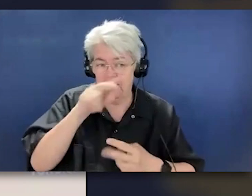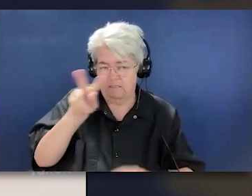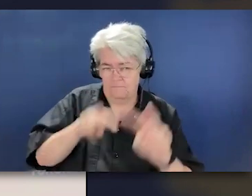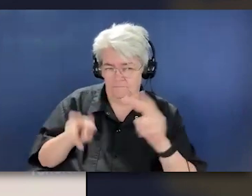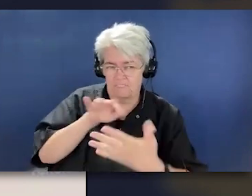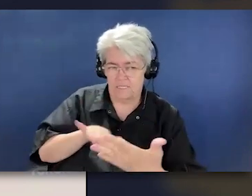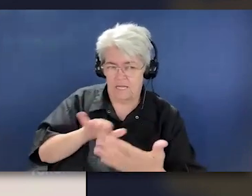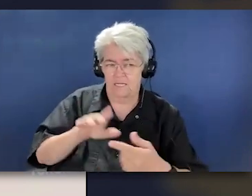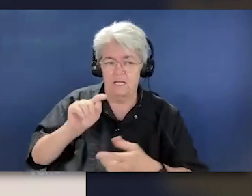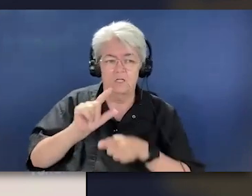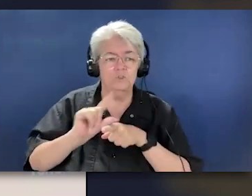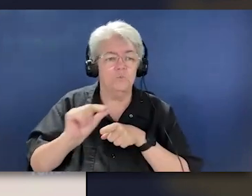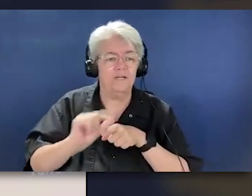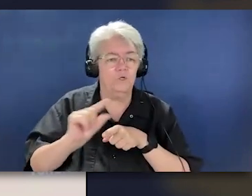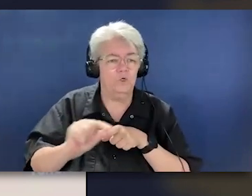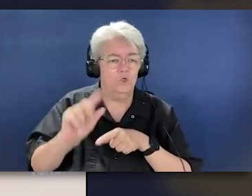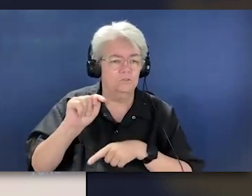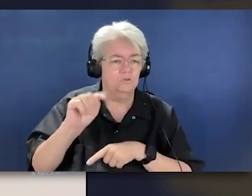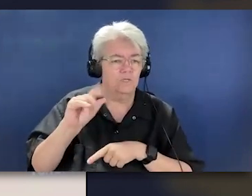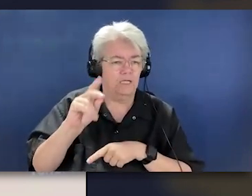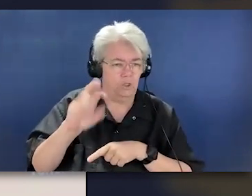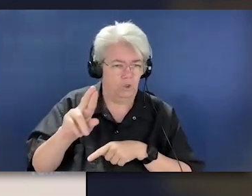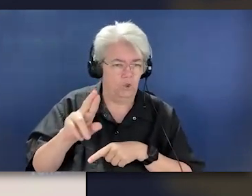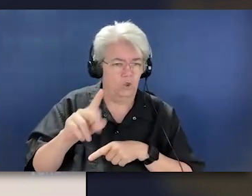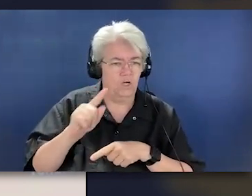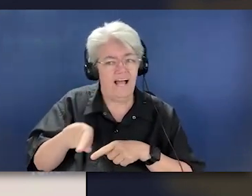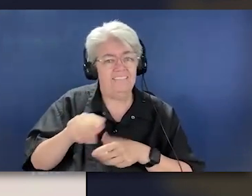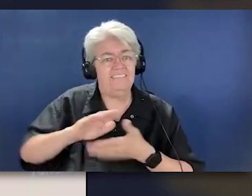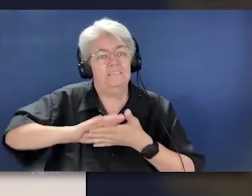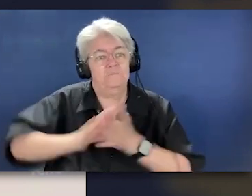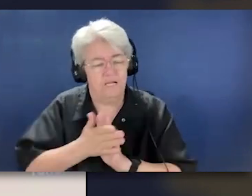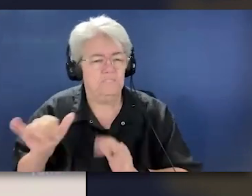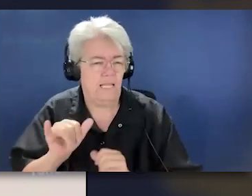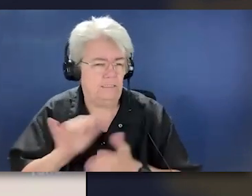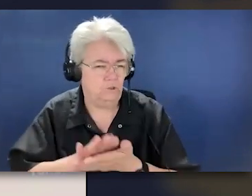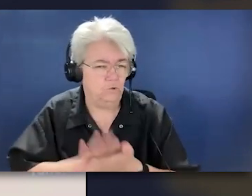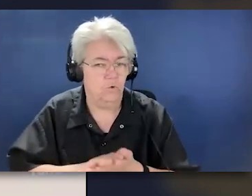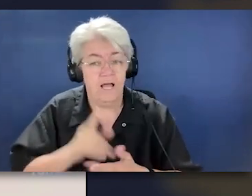an academic space. Since 2020, she’s received numerous research grants focused on digital